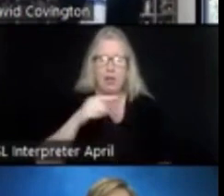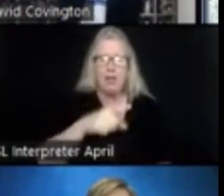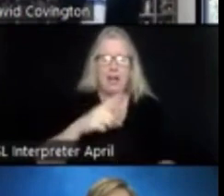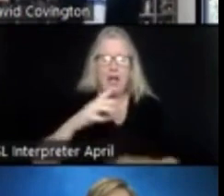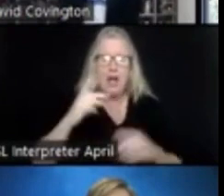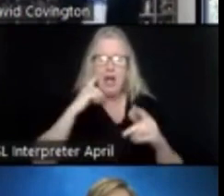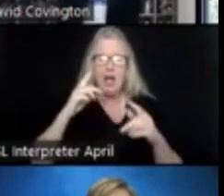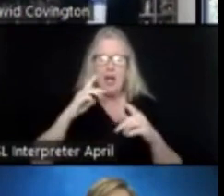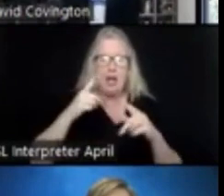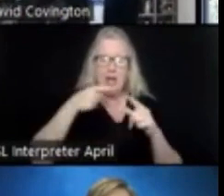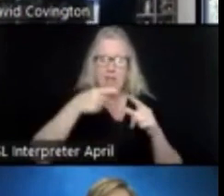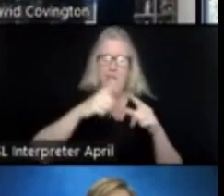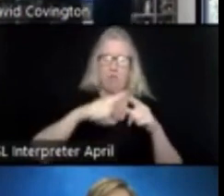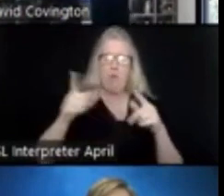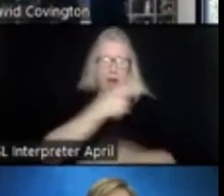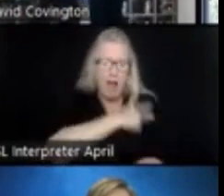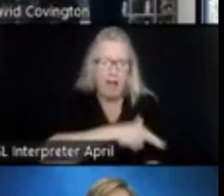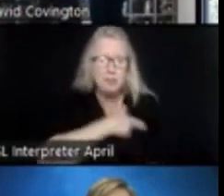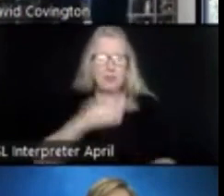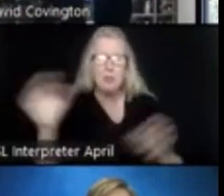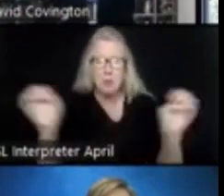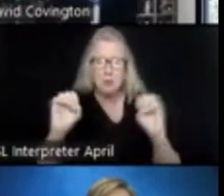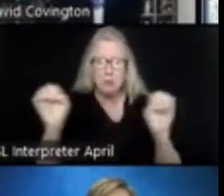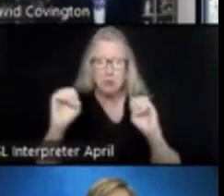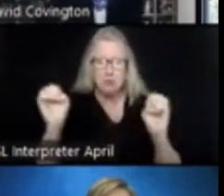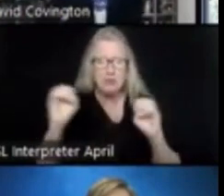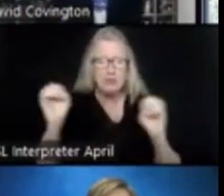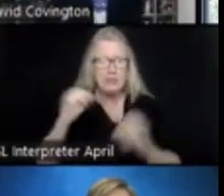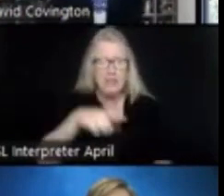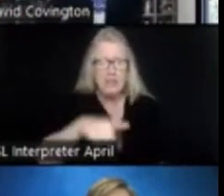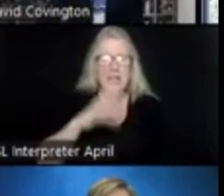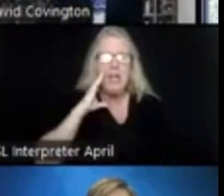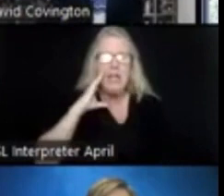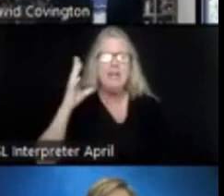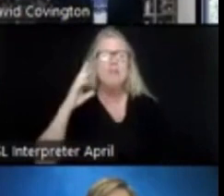THE EMERGENCY DEPARTMENT. THIS IS FROM THE NORTH CAROLINA NEWS.